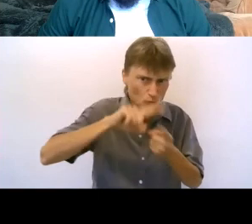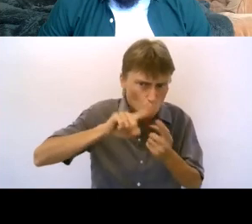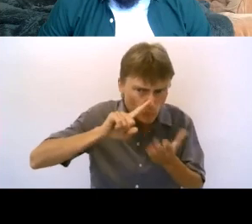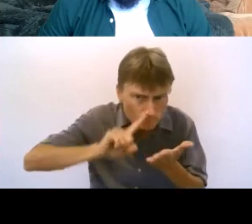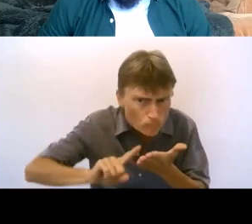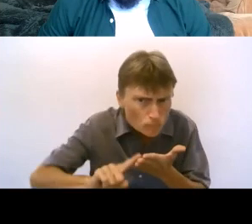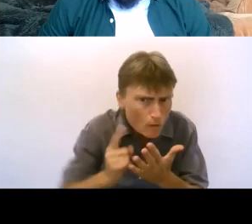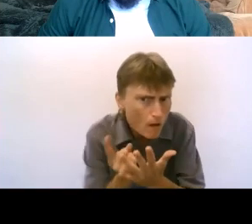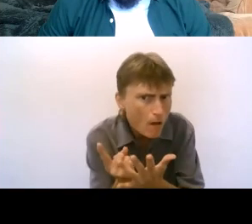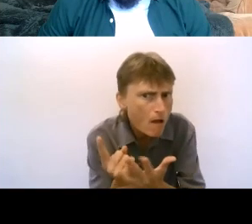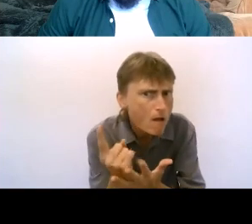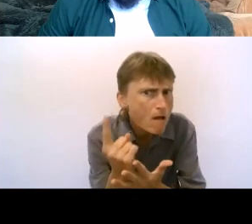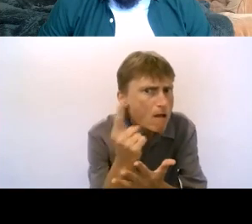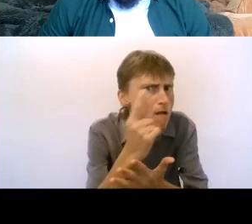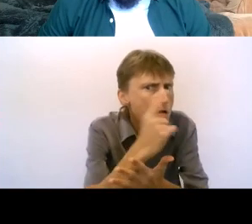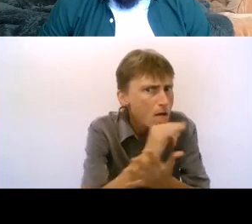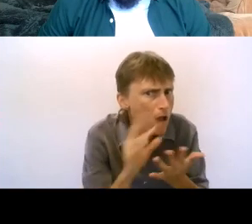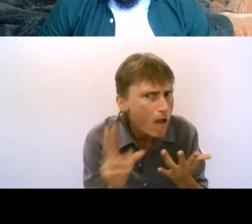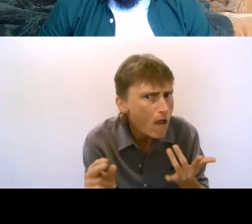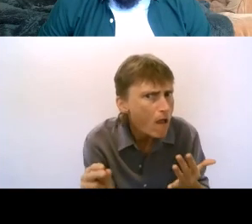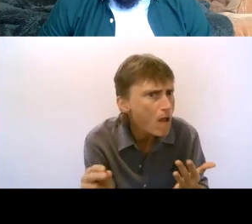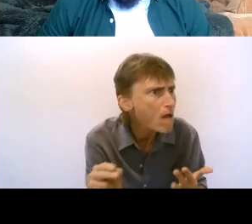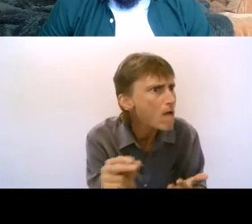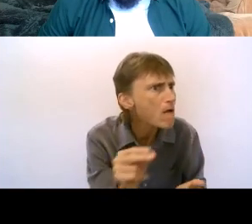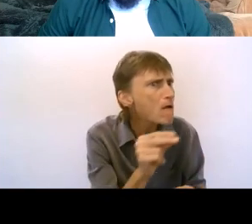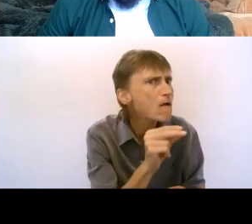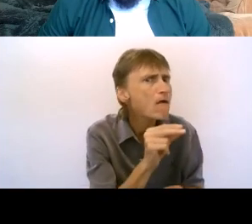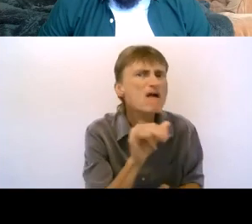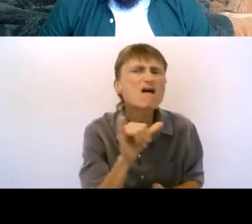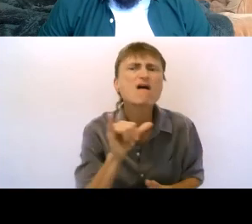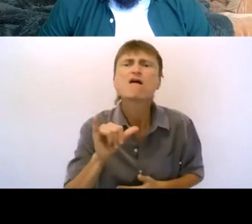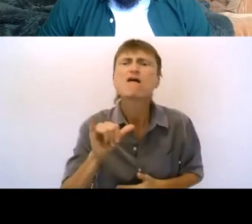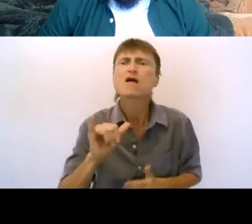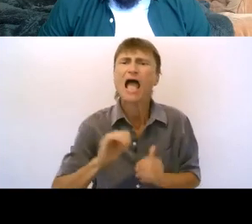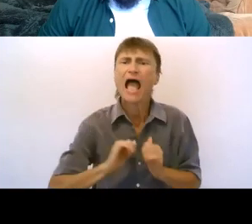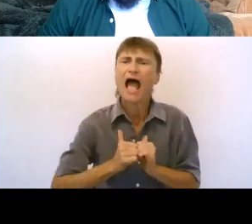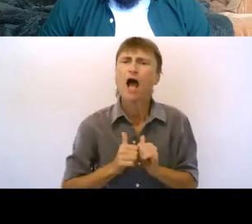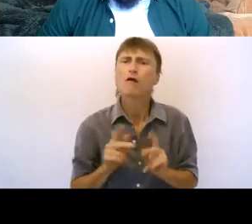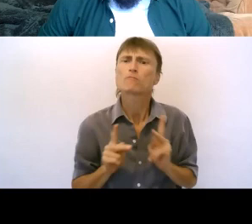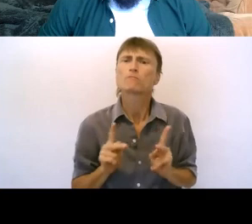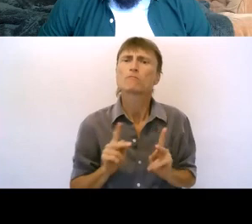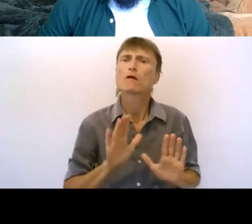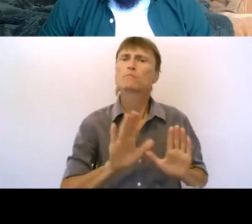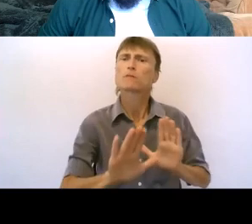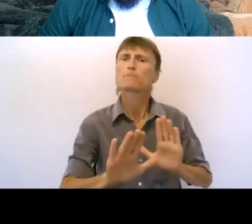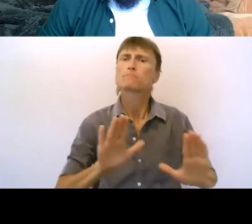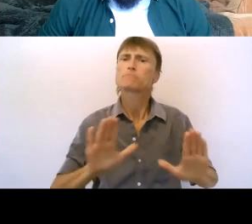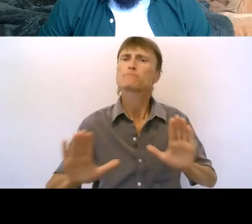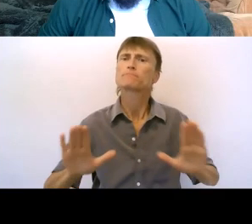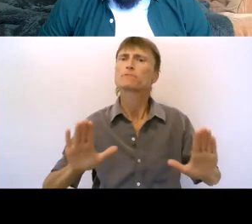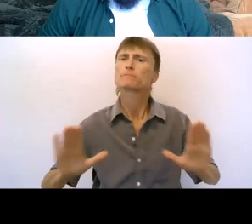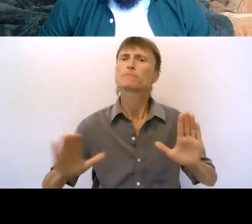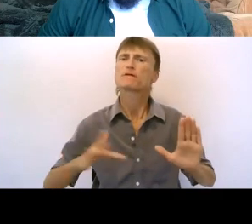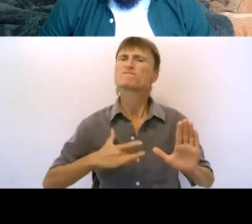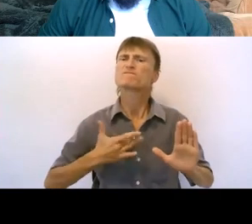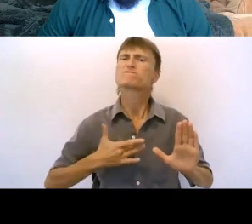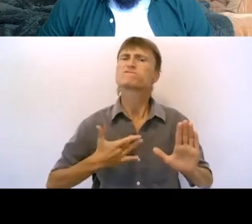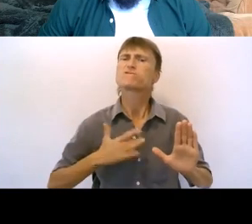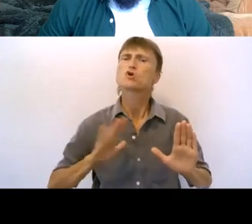to how people choose to self-identify, we didn't want to make assumptions about whether